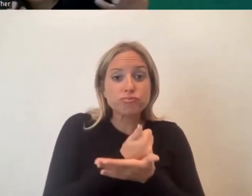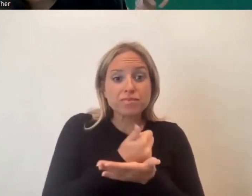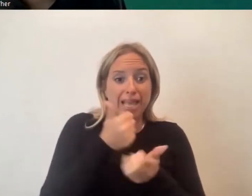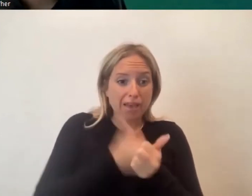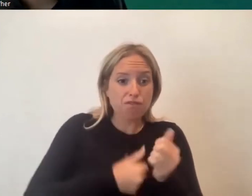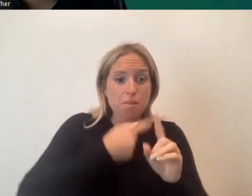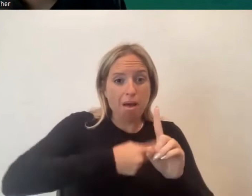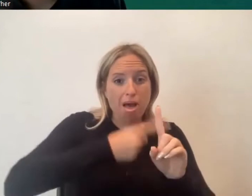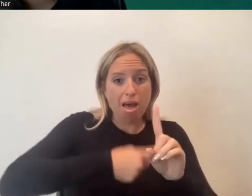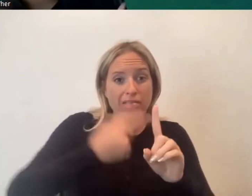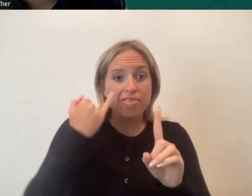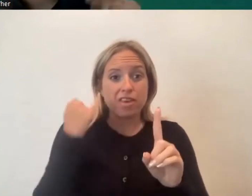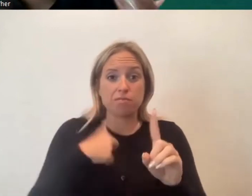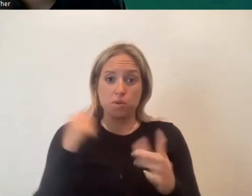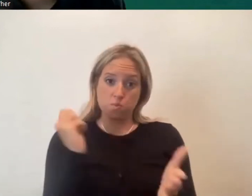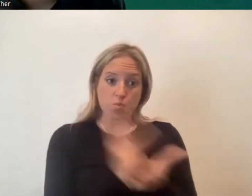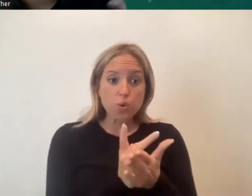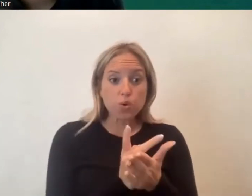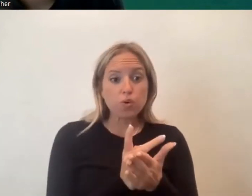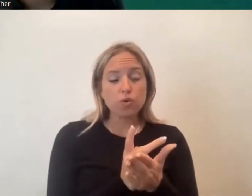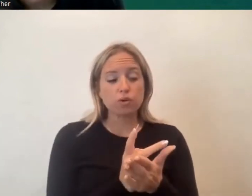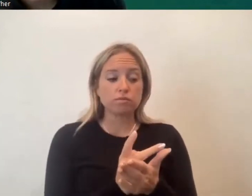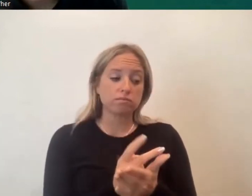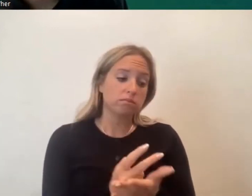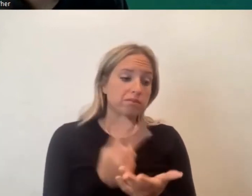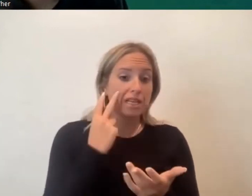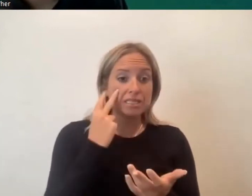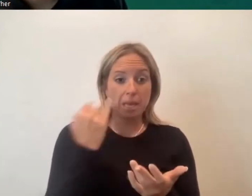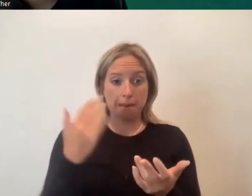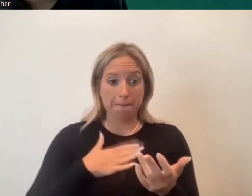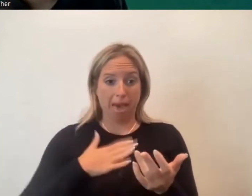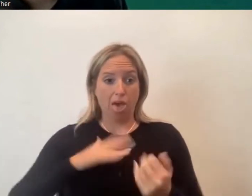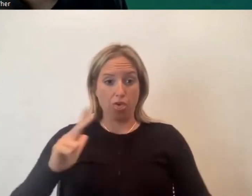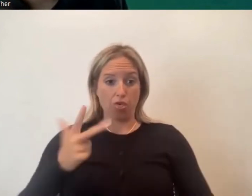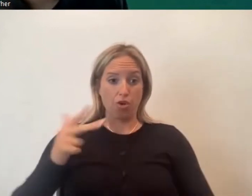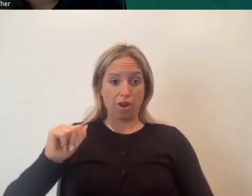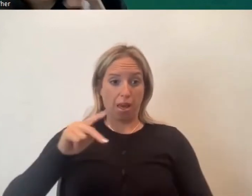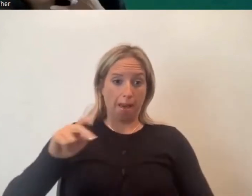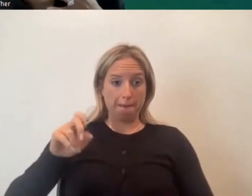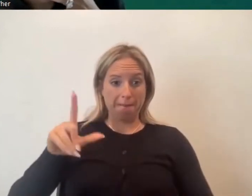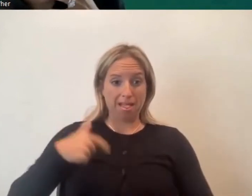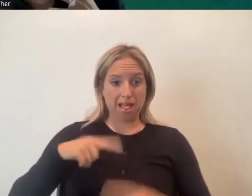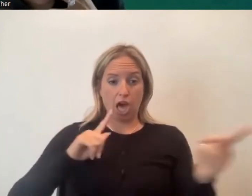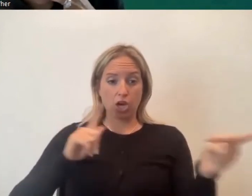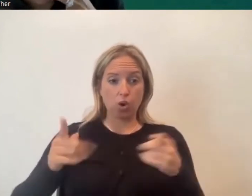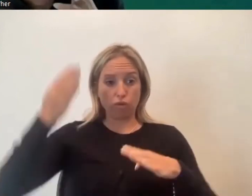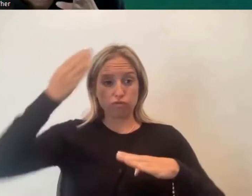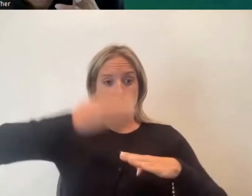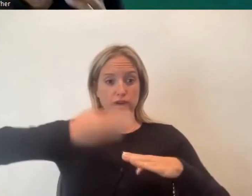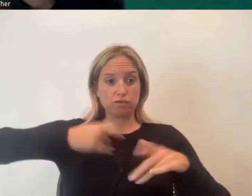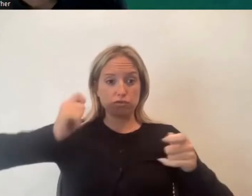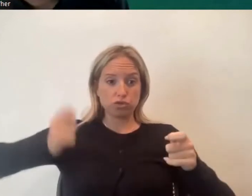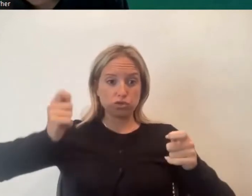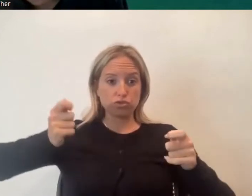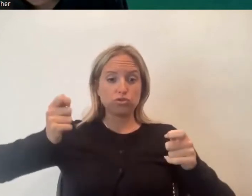So say I make that third appeal and go before the Social Security Administration and I'm